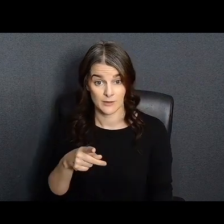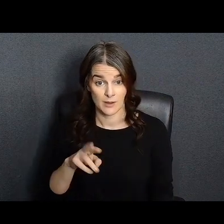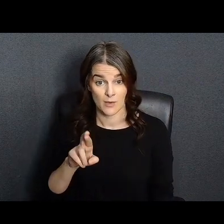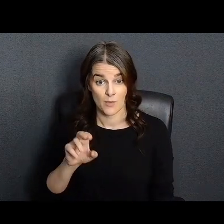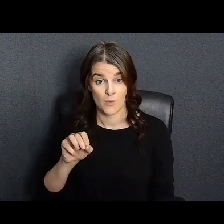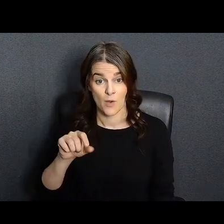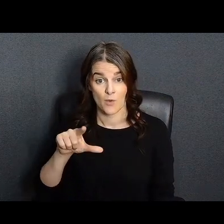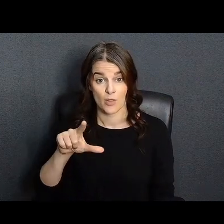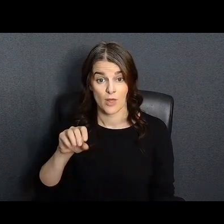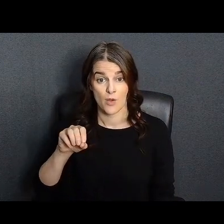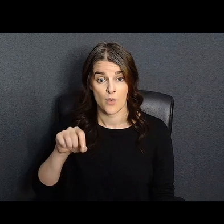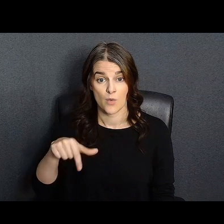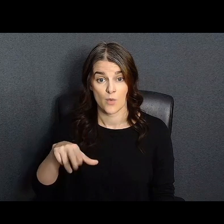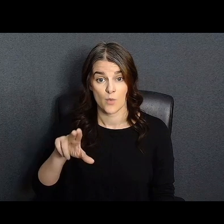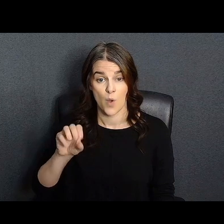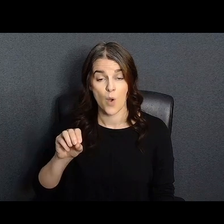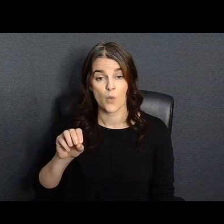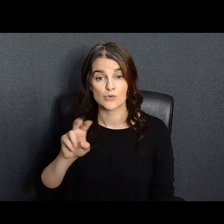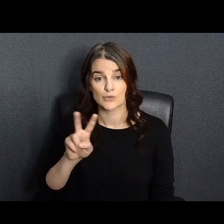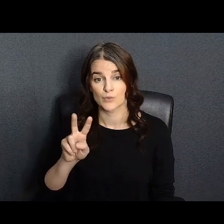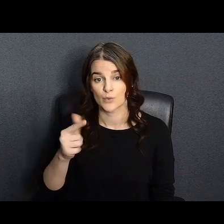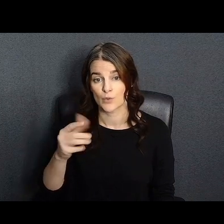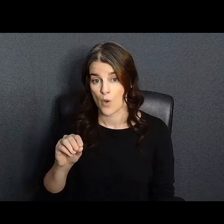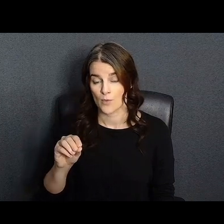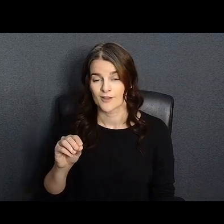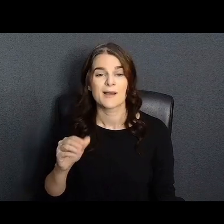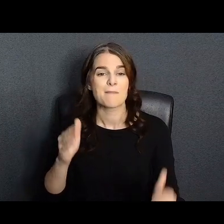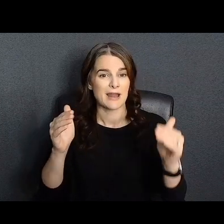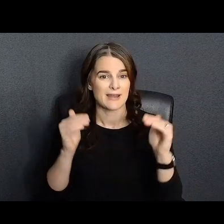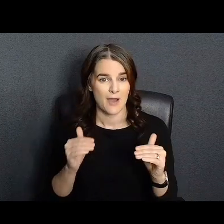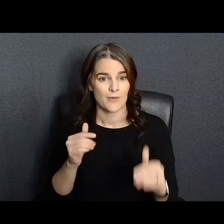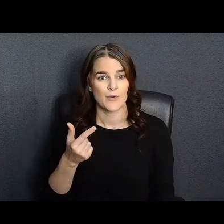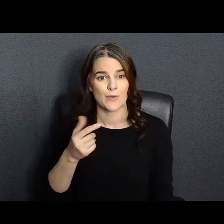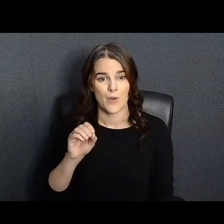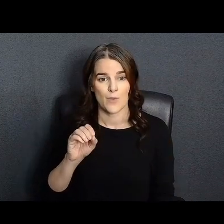the next one we're going to take a look at is GoTalk NOW.